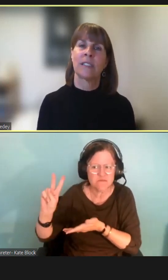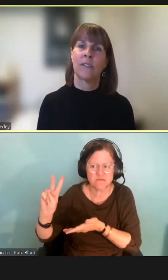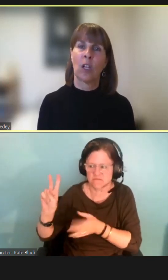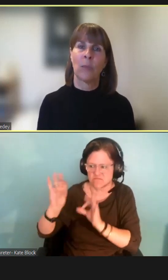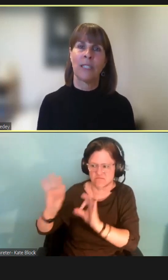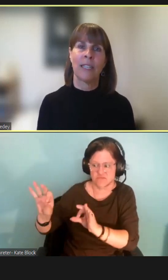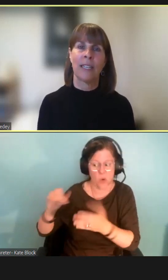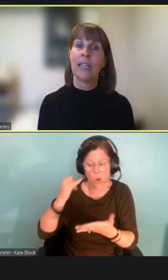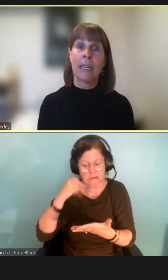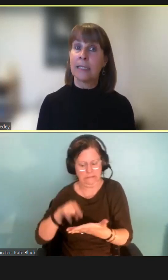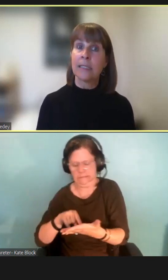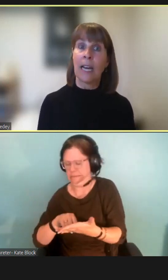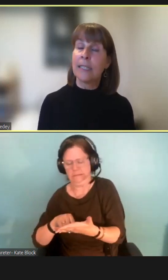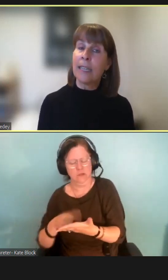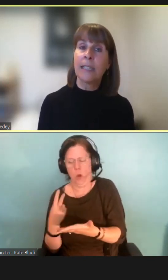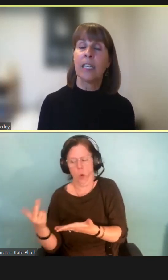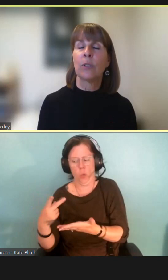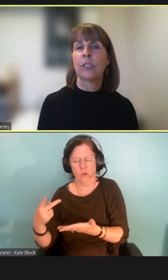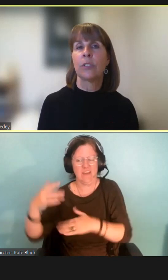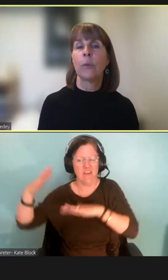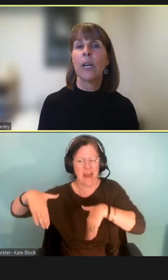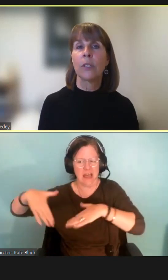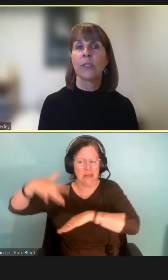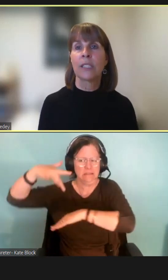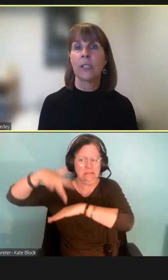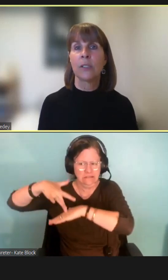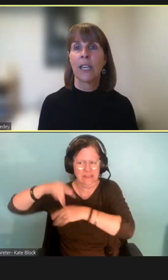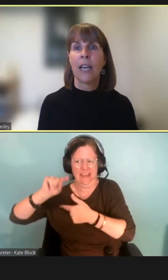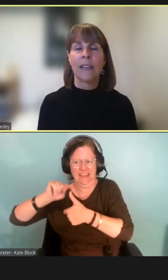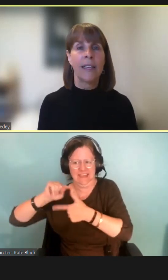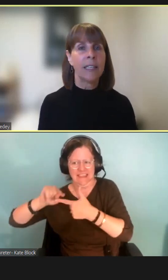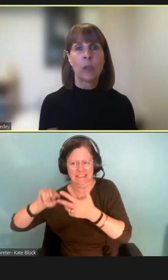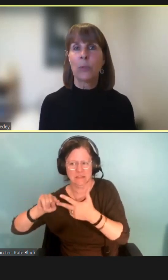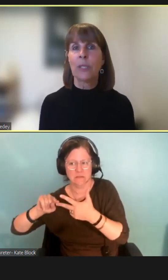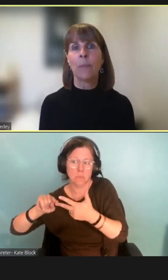development yet and is not yet able to do other skills they can complete much